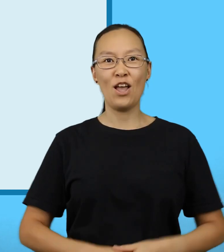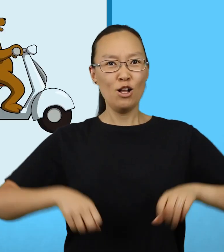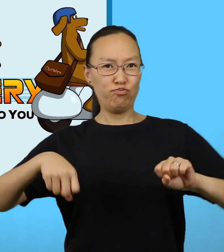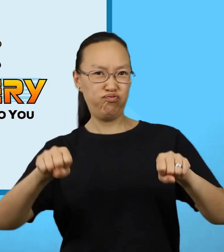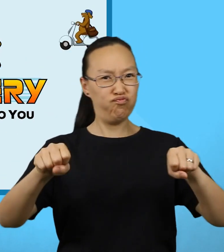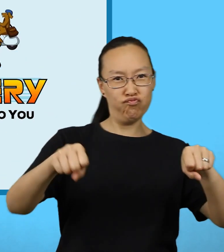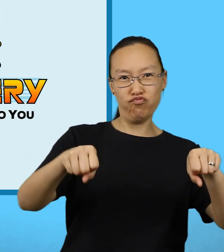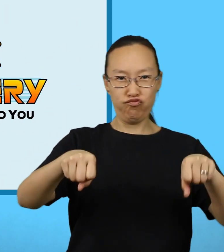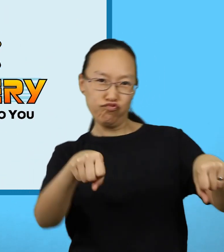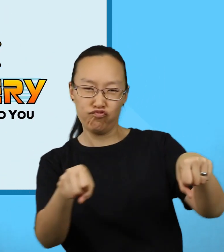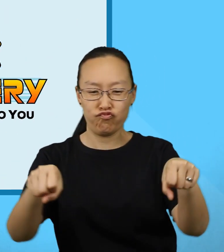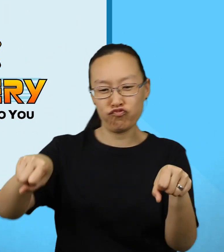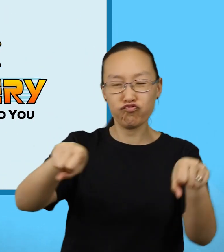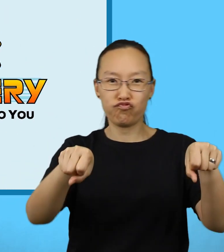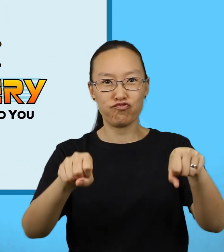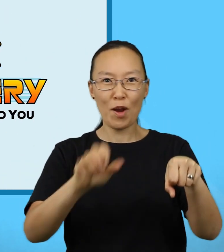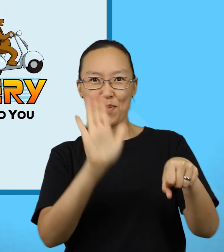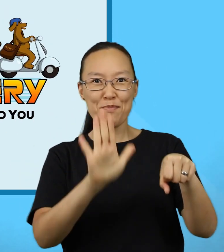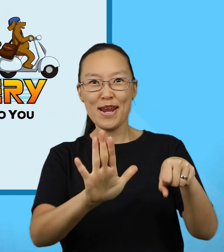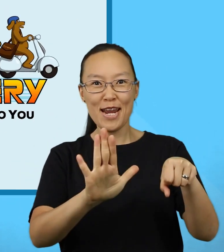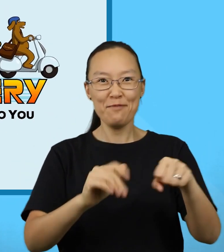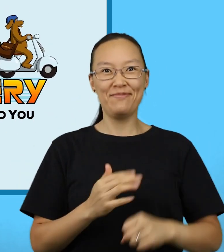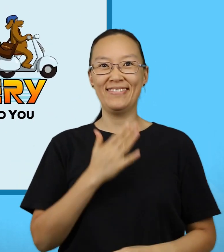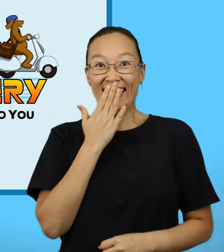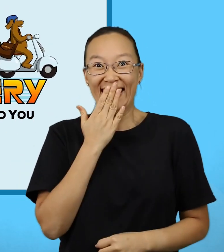(Scruff makes scooter noises) Beep, beep!